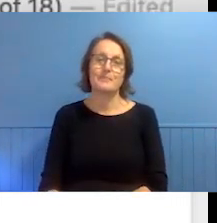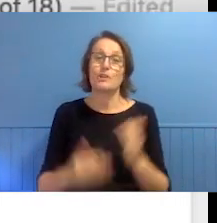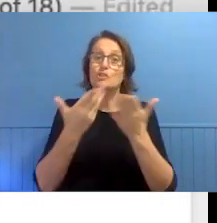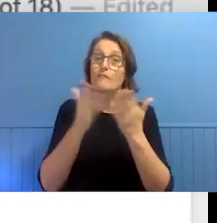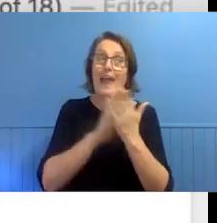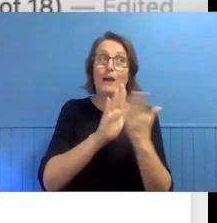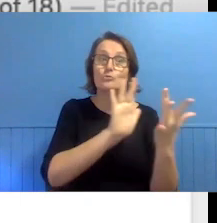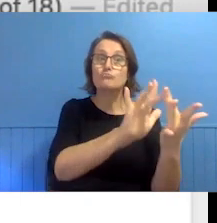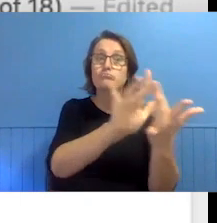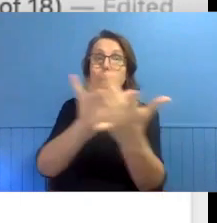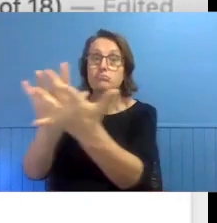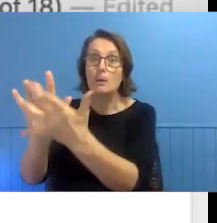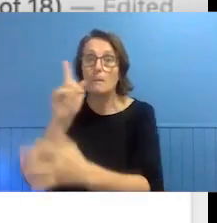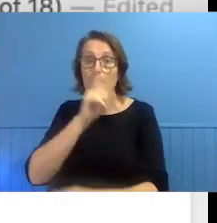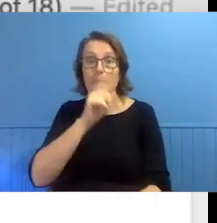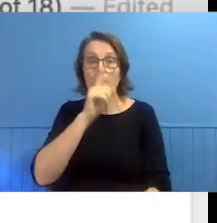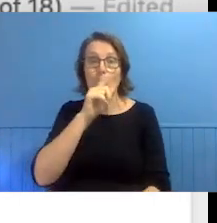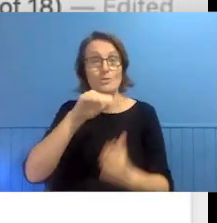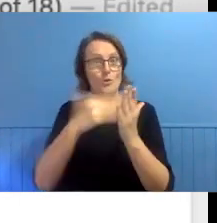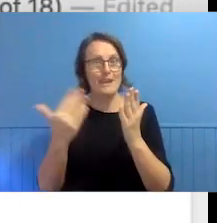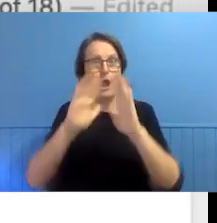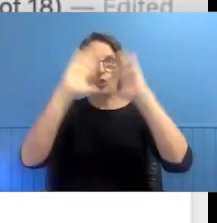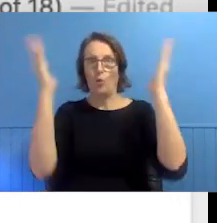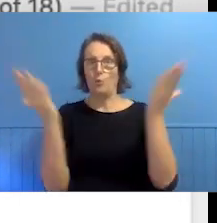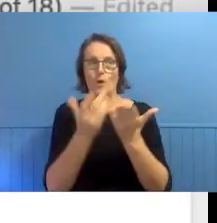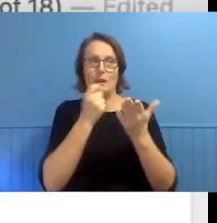fingertips, but things are really crowded out there. So poem are